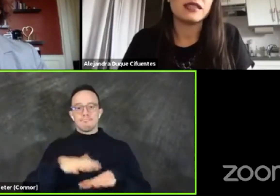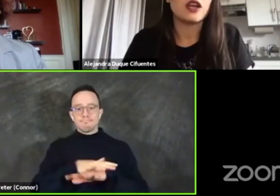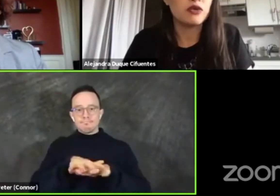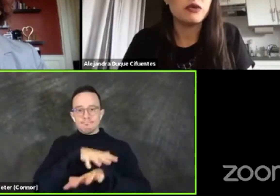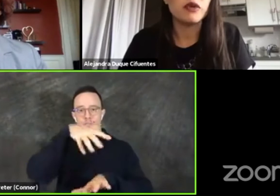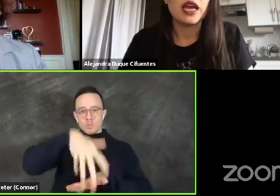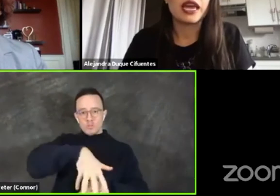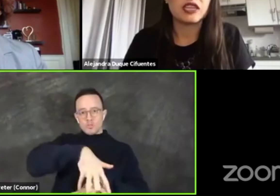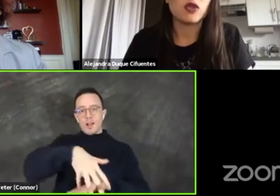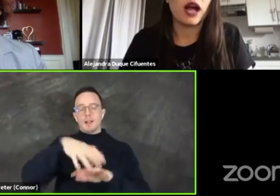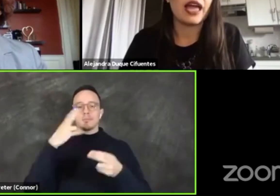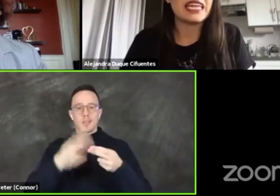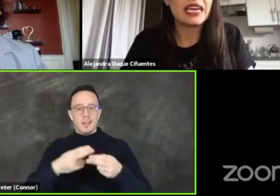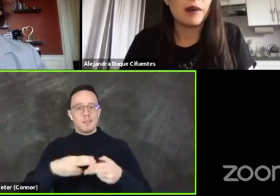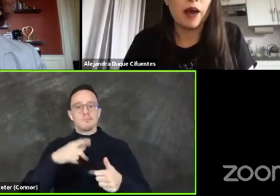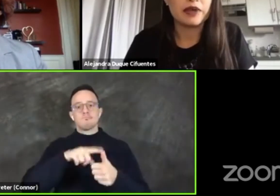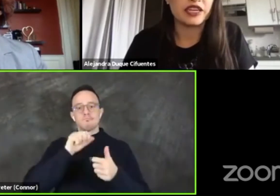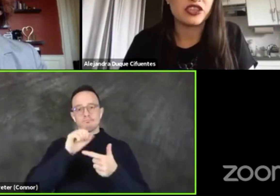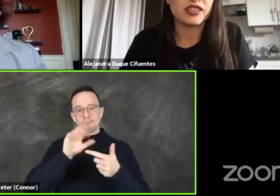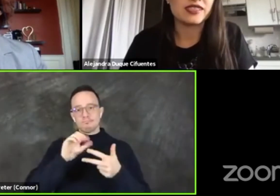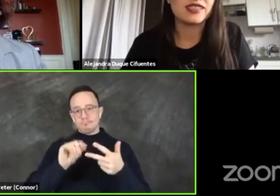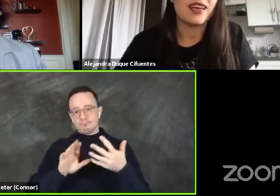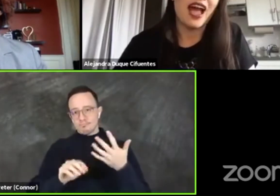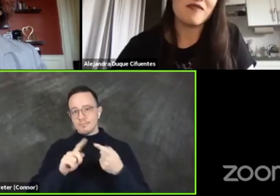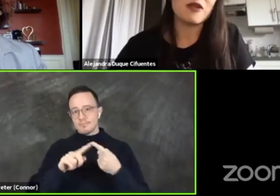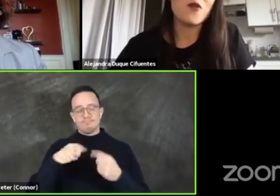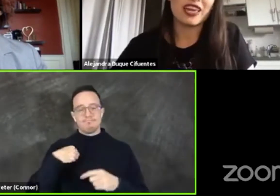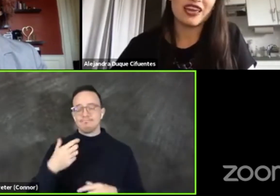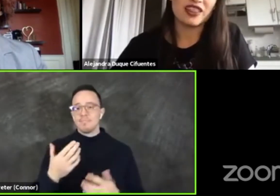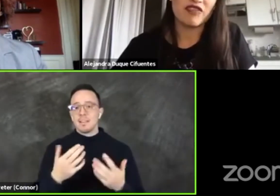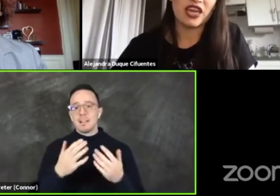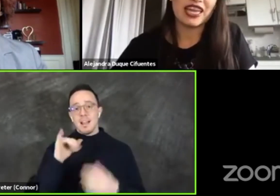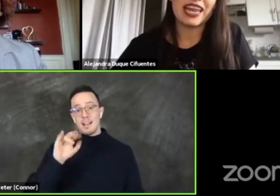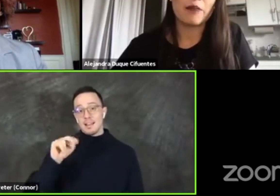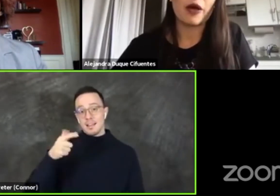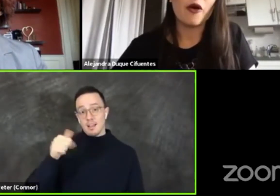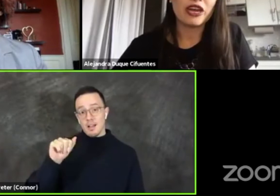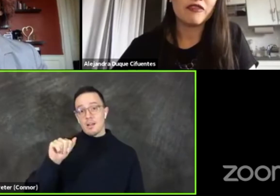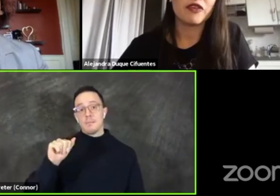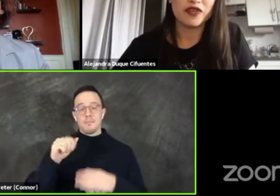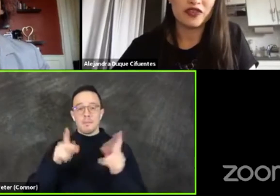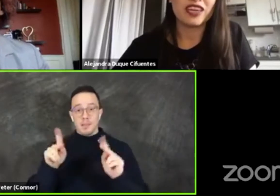QUECHUA, AND INGA POPULATIONS. I HAVE BEEN WORKING AND LIVING IN LENAPEHOKING FOR 15 YEARS NOW.